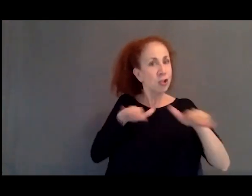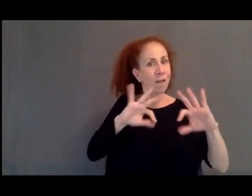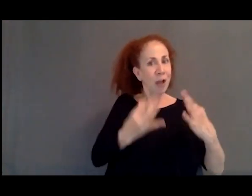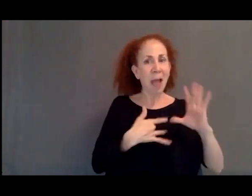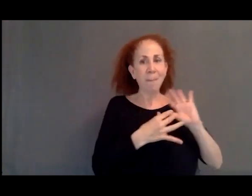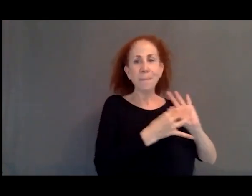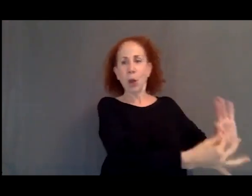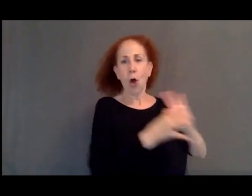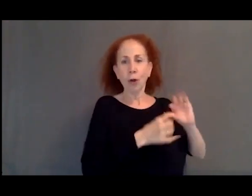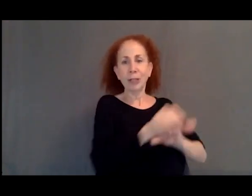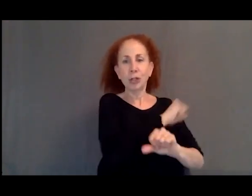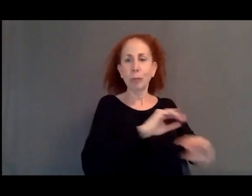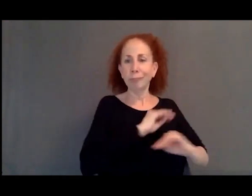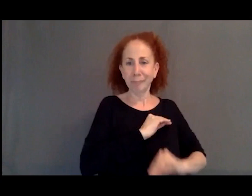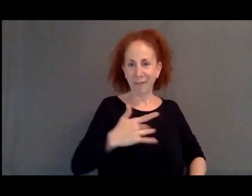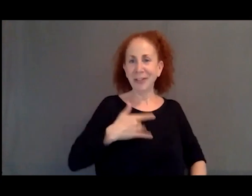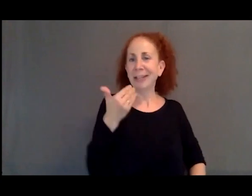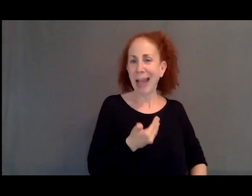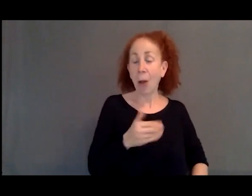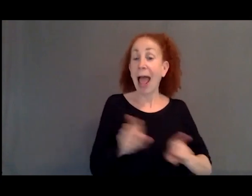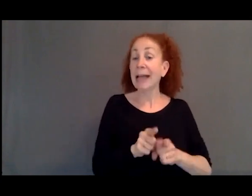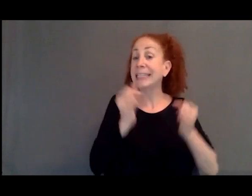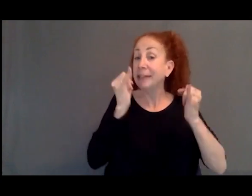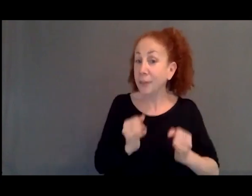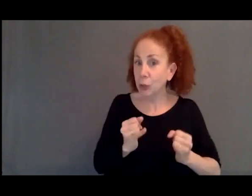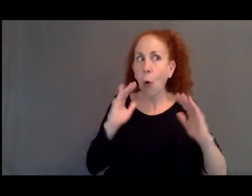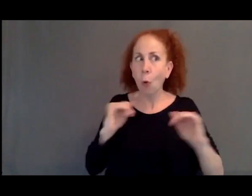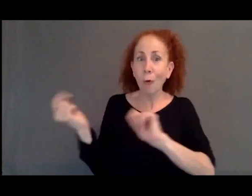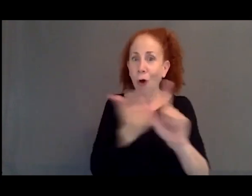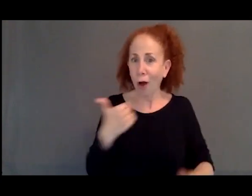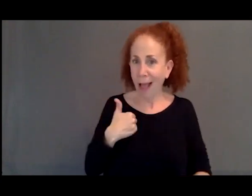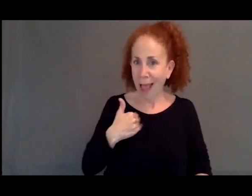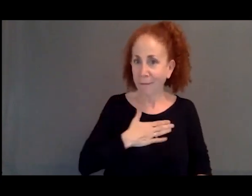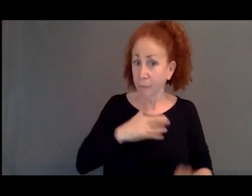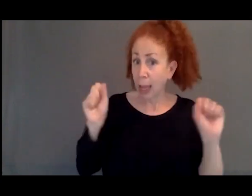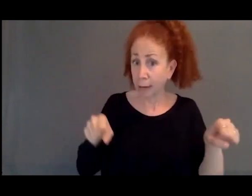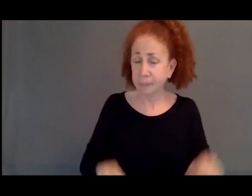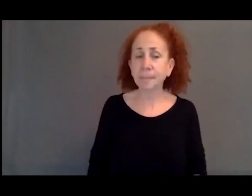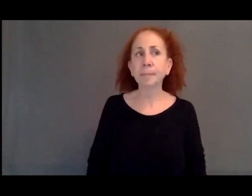I belong to them, and they belong to me. That's an individual experience that I hope we all have or can have.